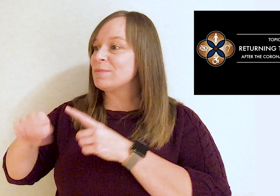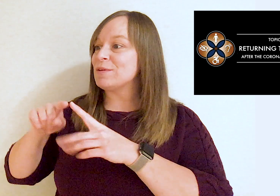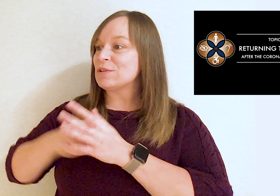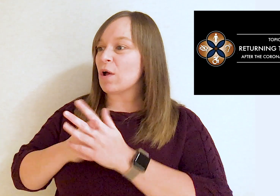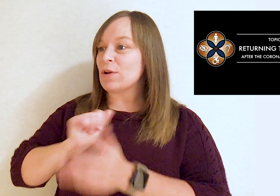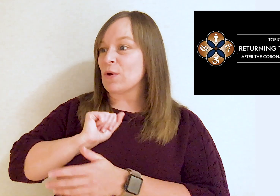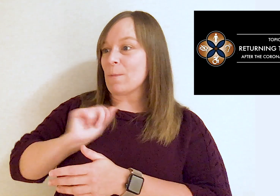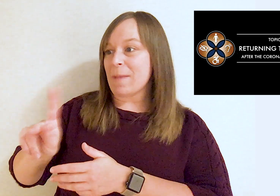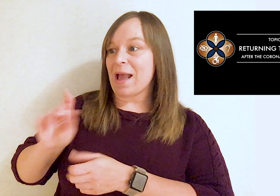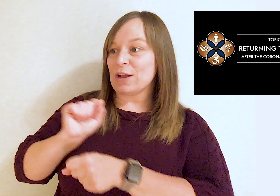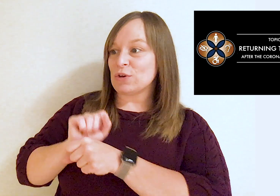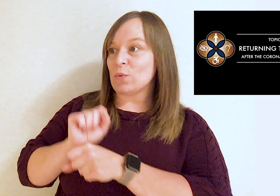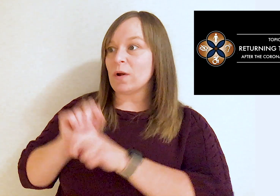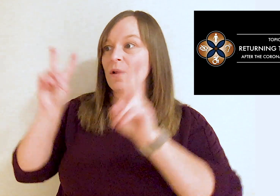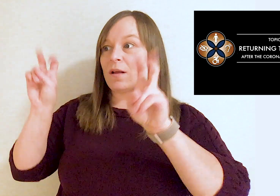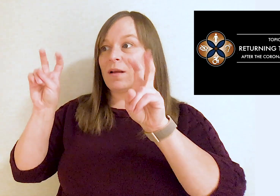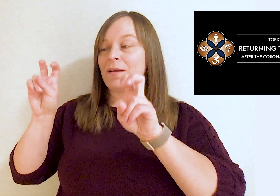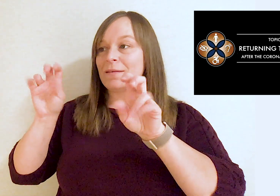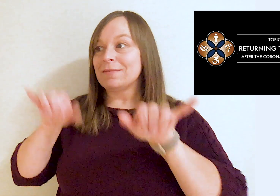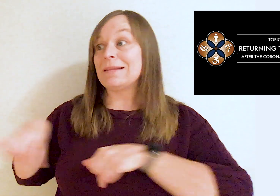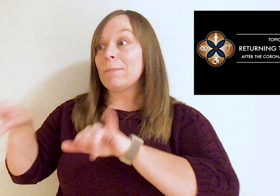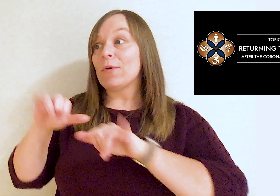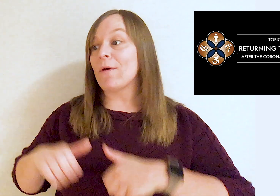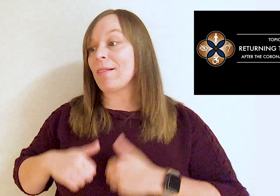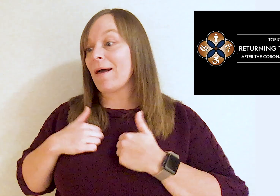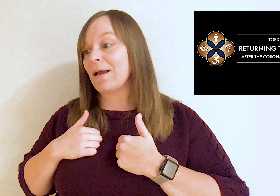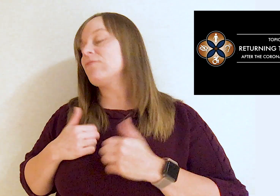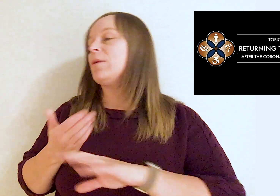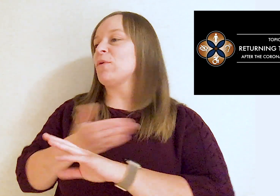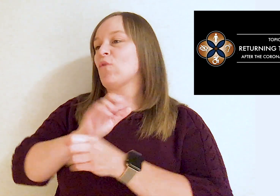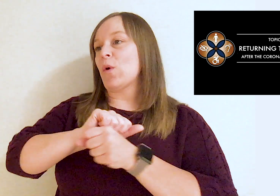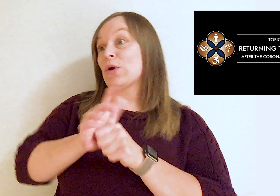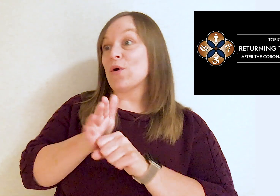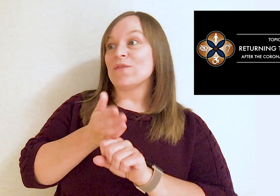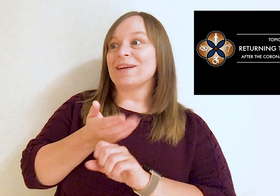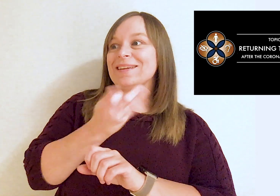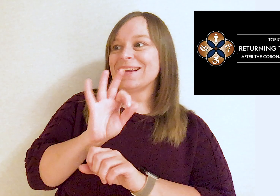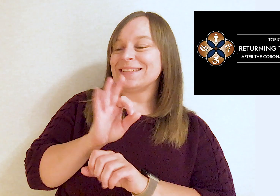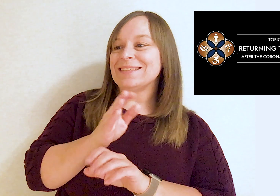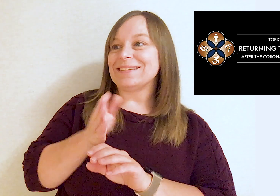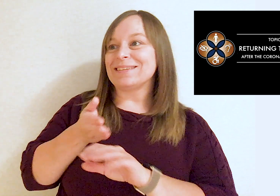start to return to any sense of typical life before COVID-19, is there anything